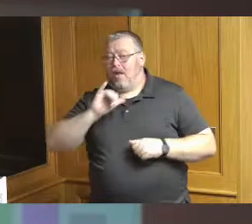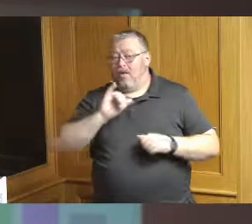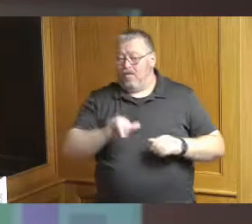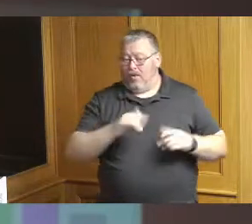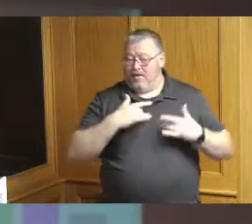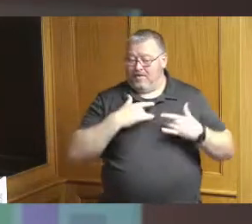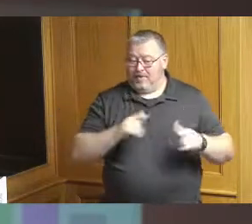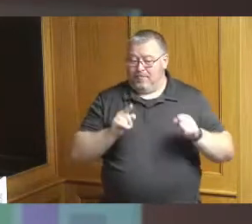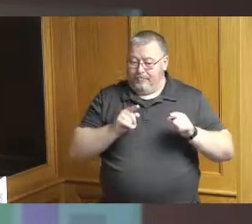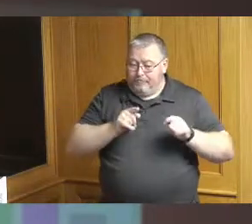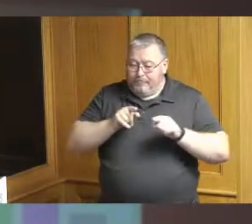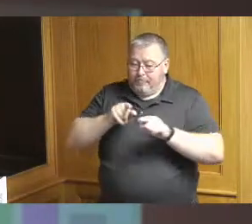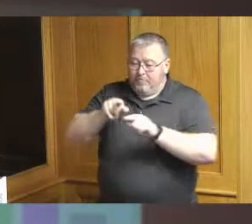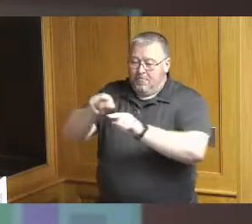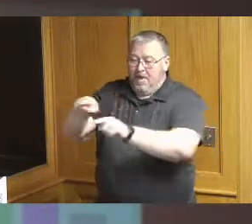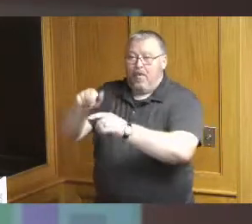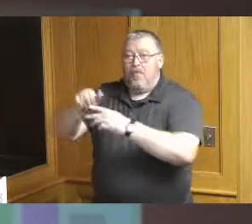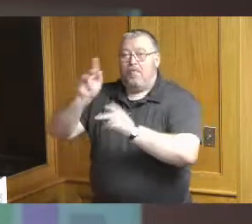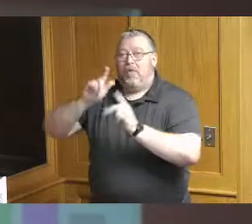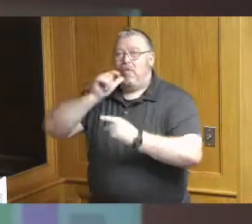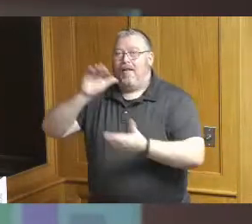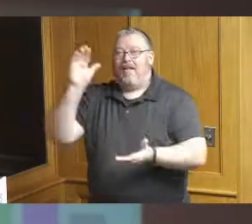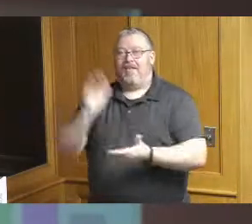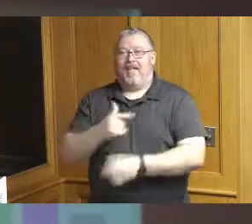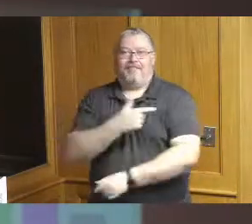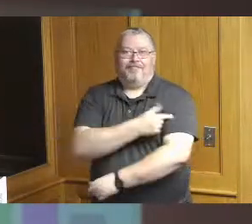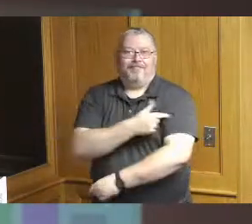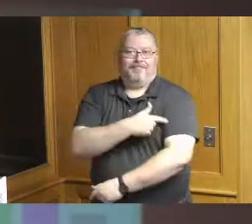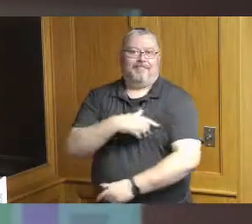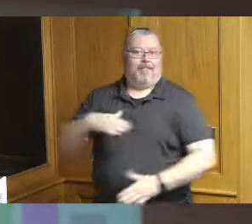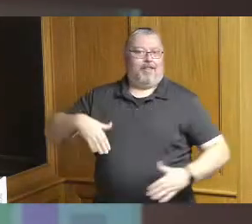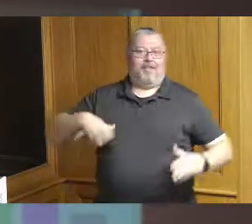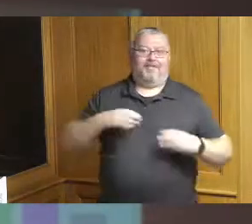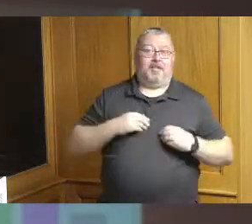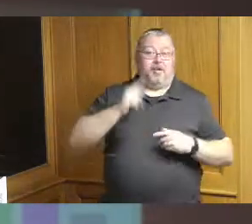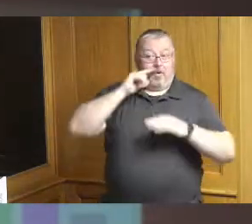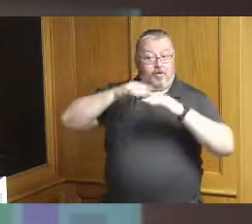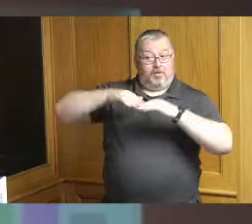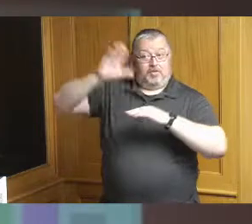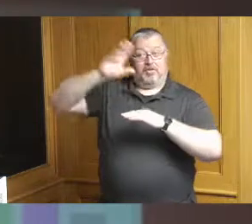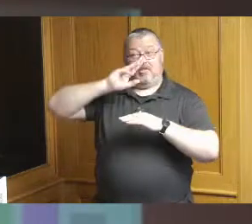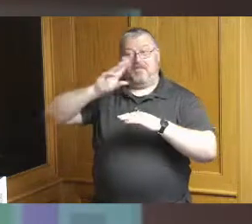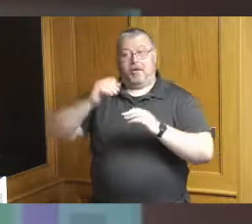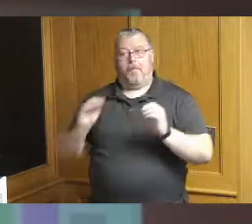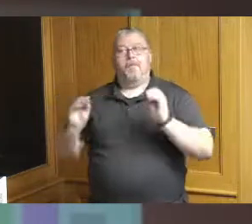nicely with those that are less vaccinated we know those over the age of 60 are much more vaccinated